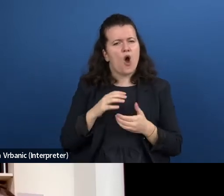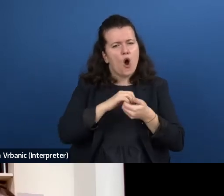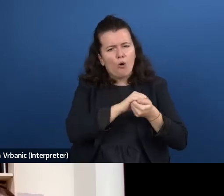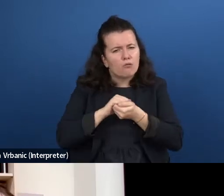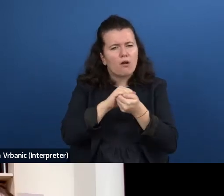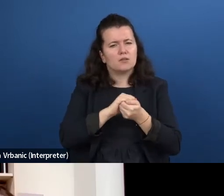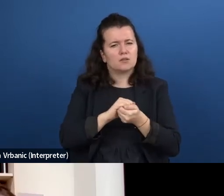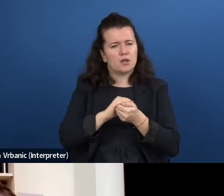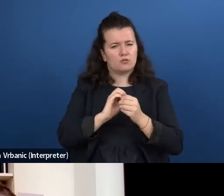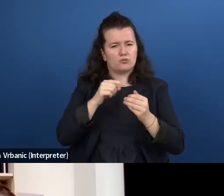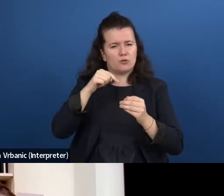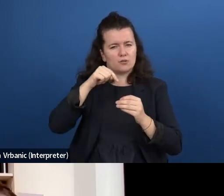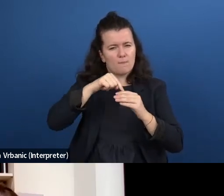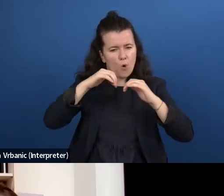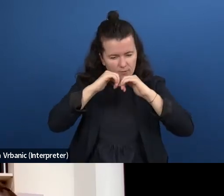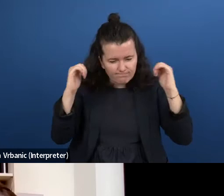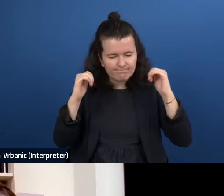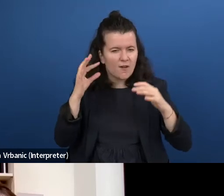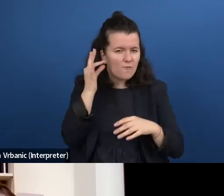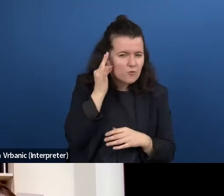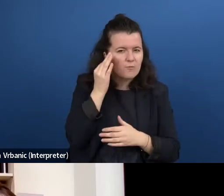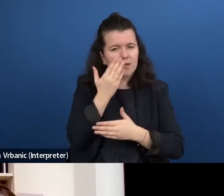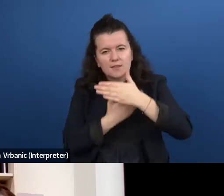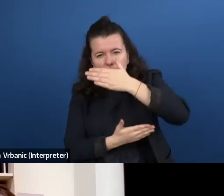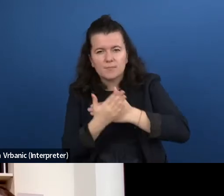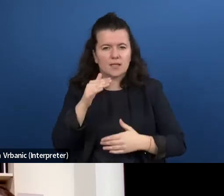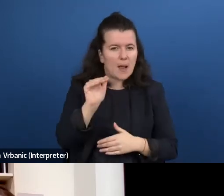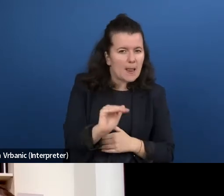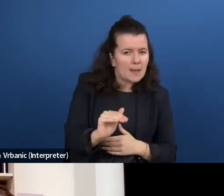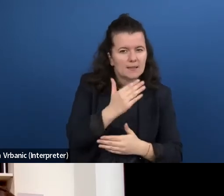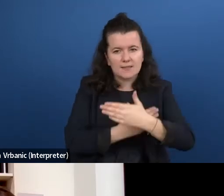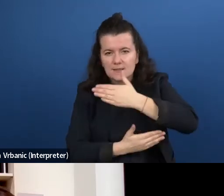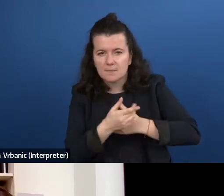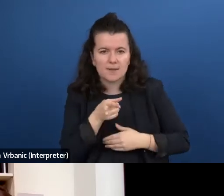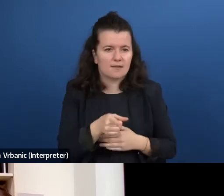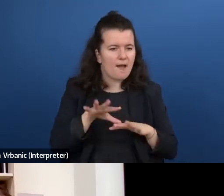and they aren't adapted to the specific needs victims could have